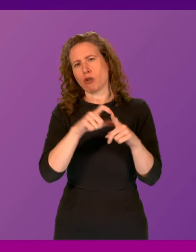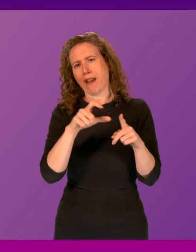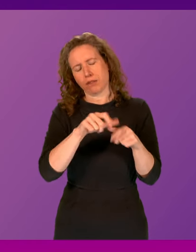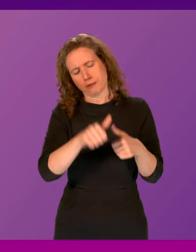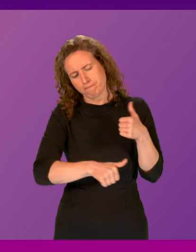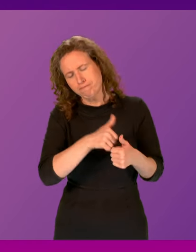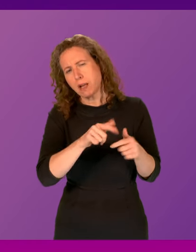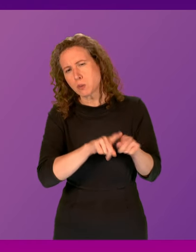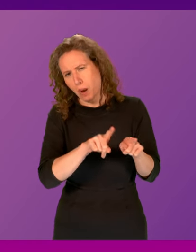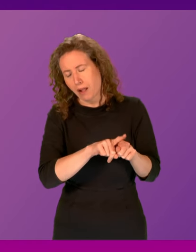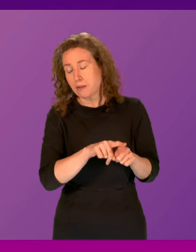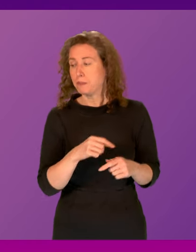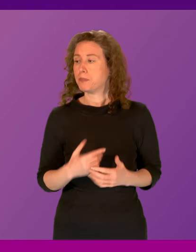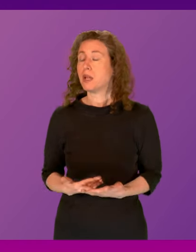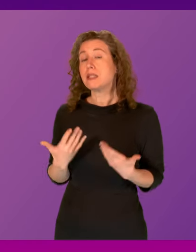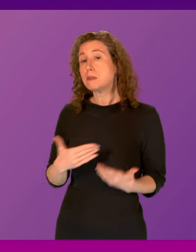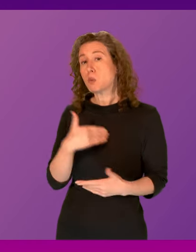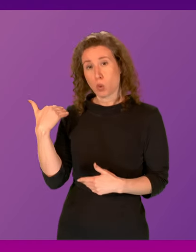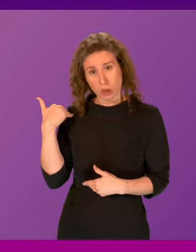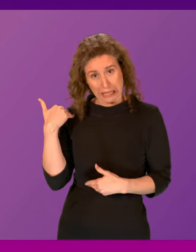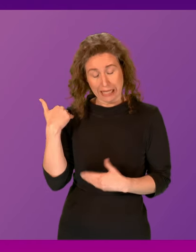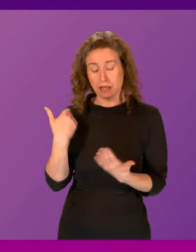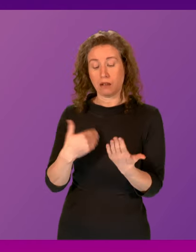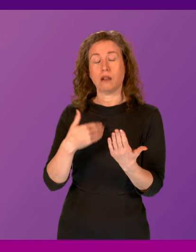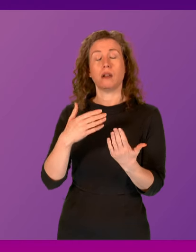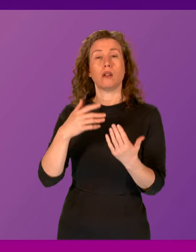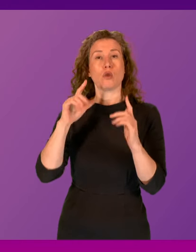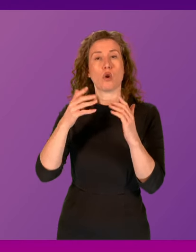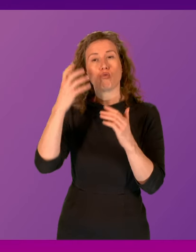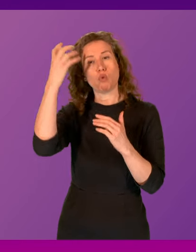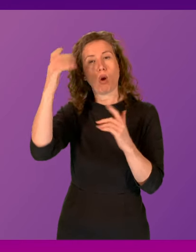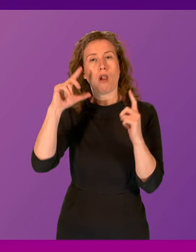This morning, a damning report by the Royal College of Paediatrics and Child Health has